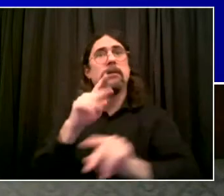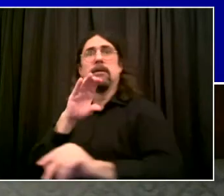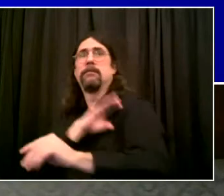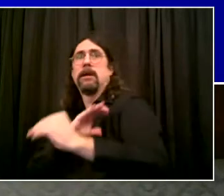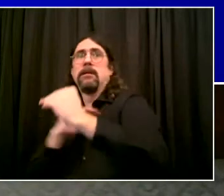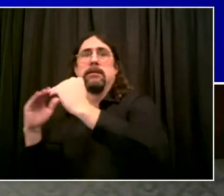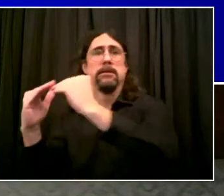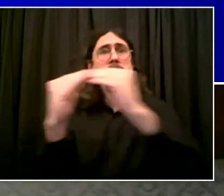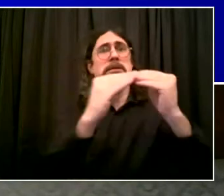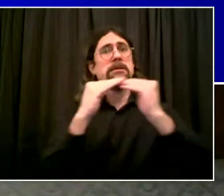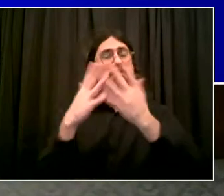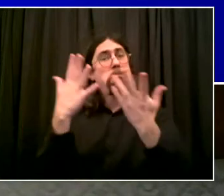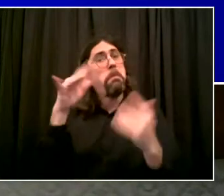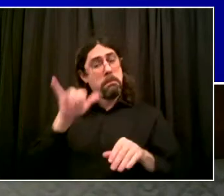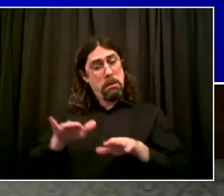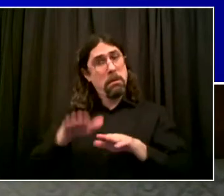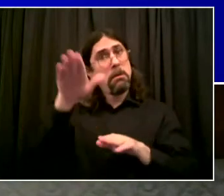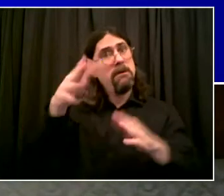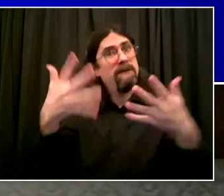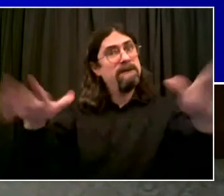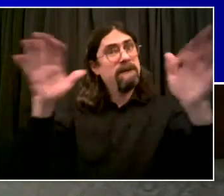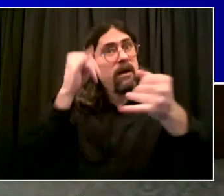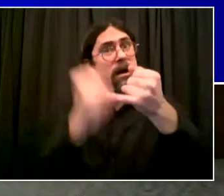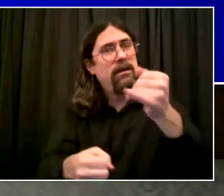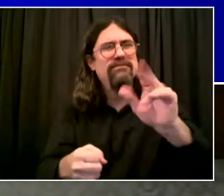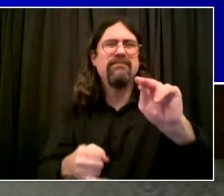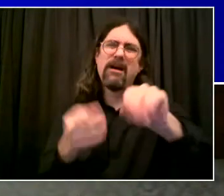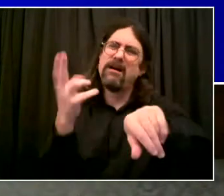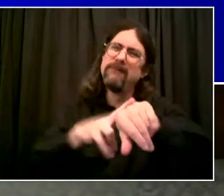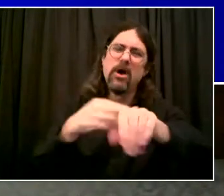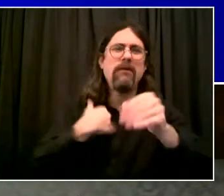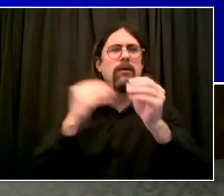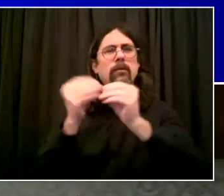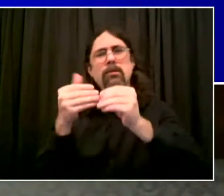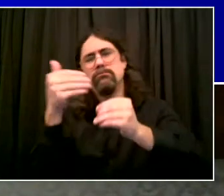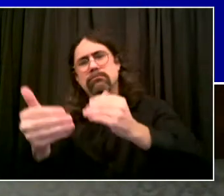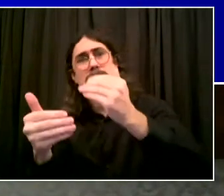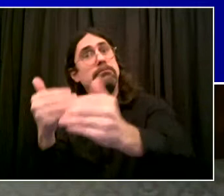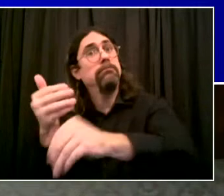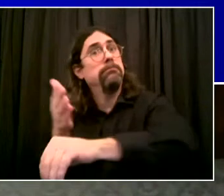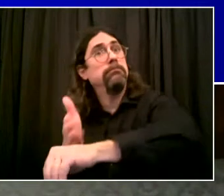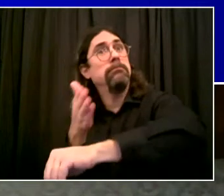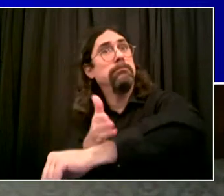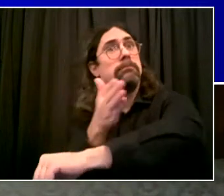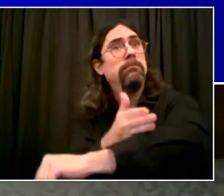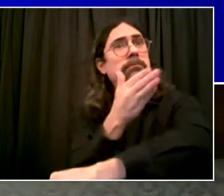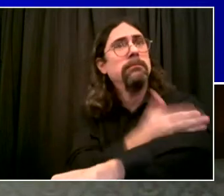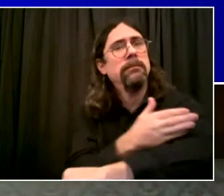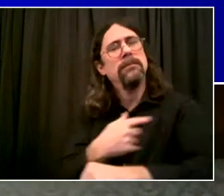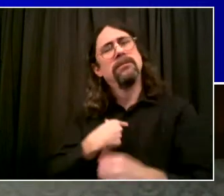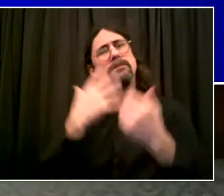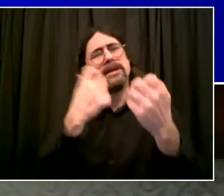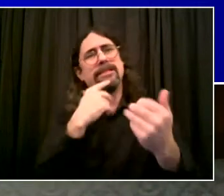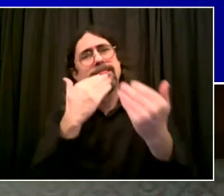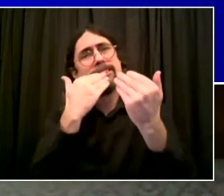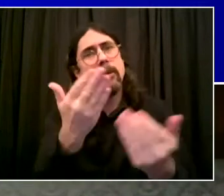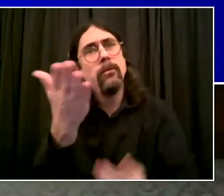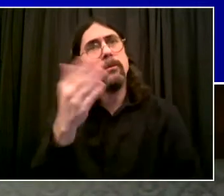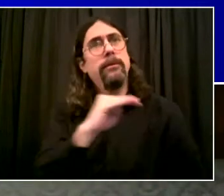FOR MORE OF JUST AND ACACUNCOTATABLE